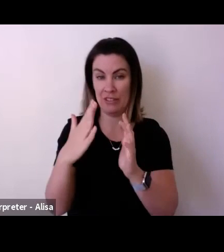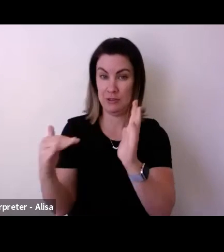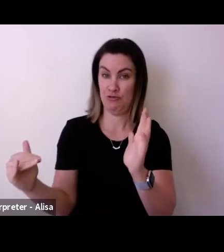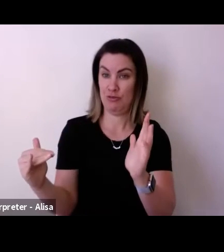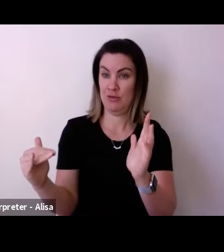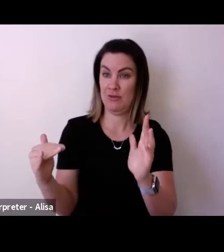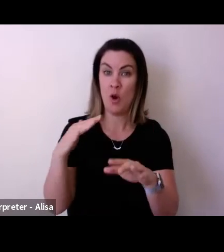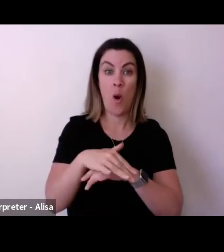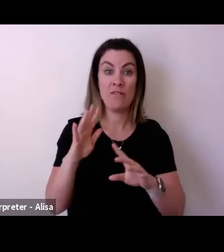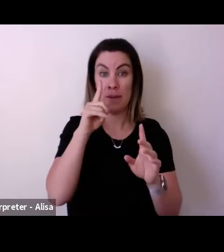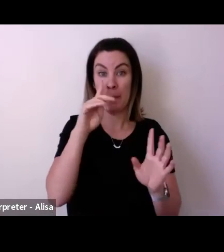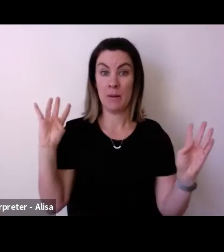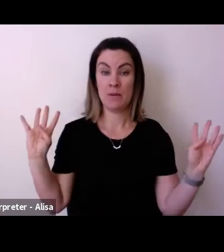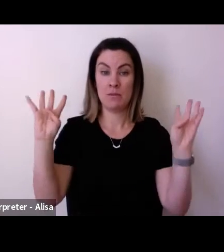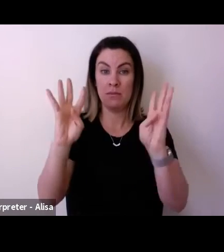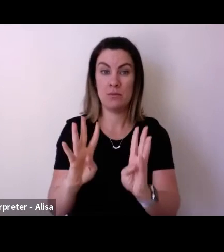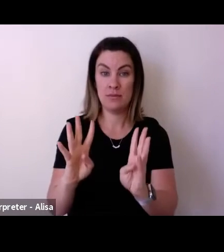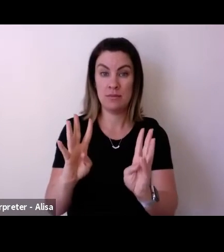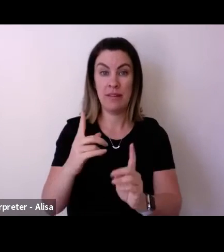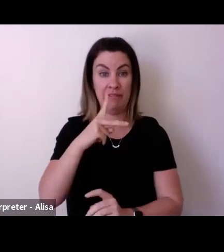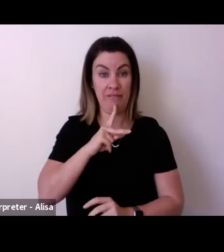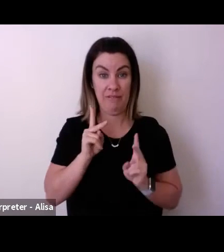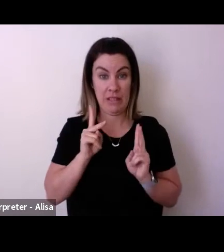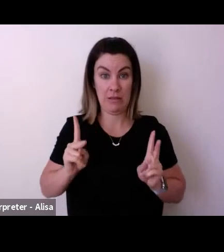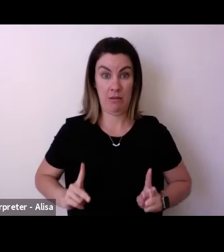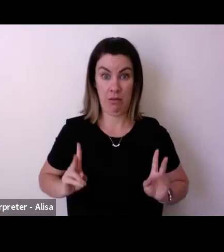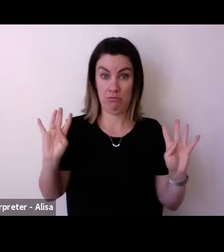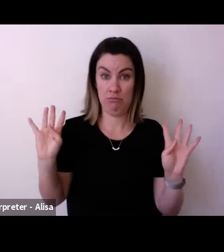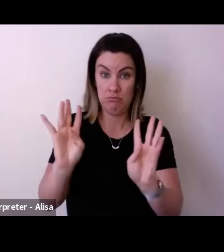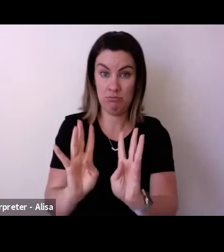together in physical space while rewarding